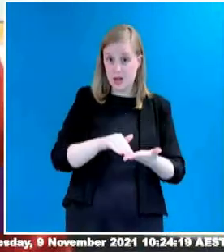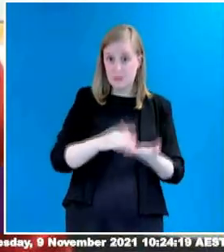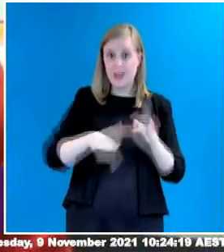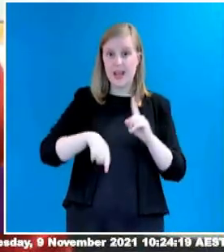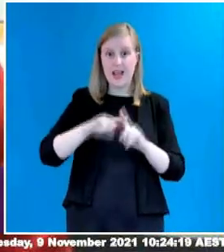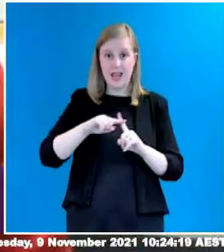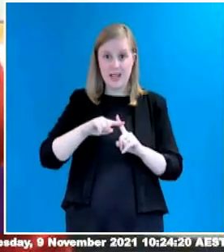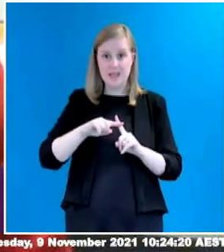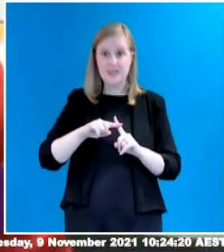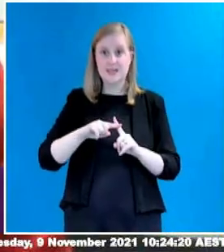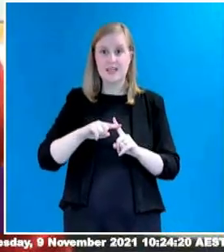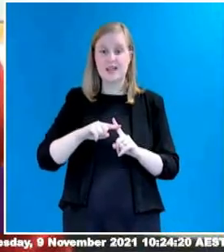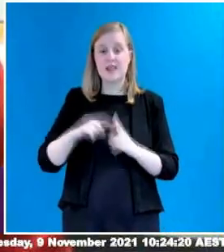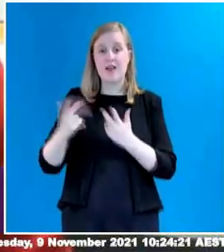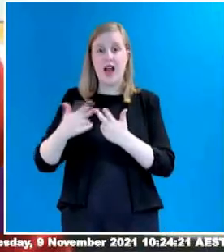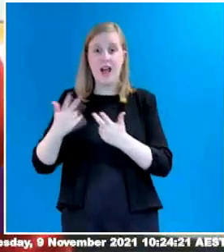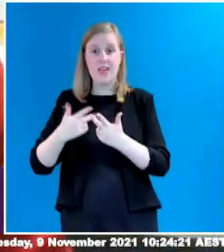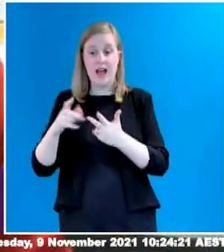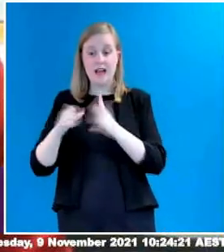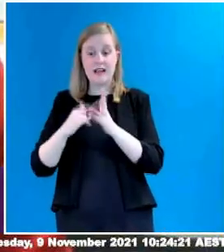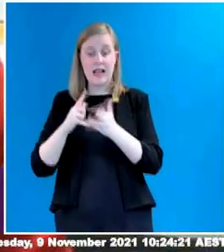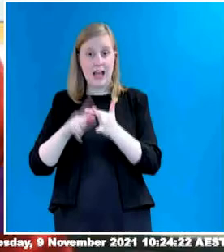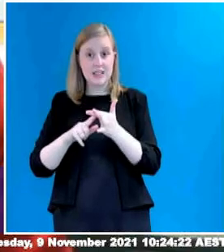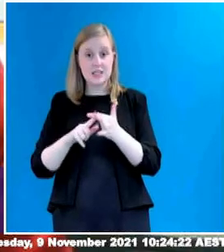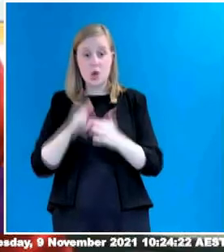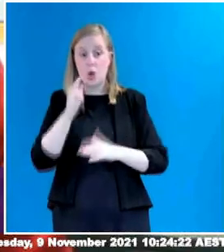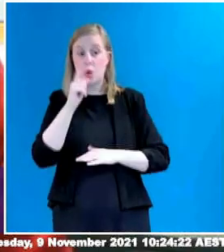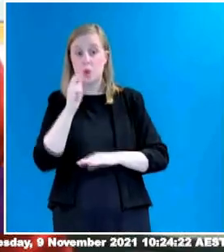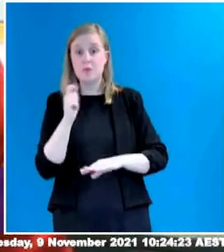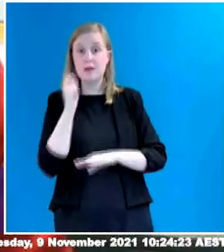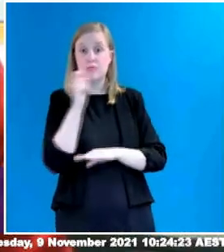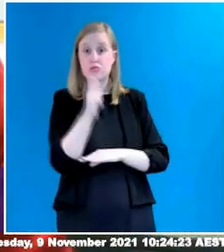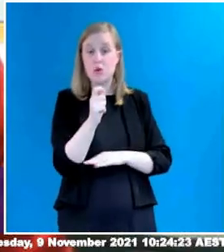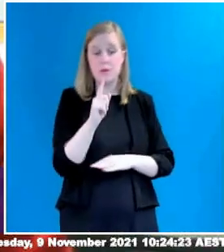brought, that the executive will then take that into account.